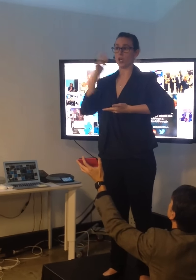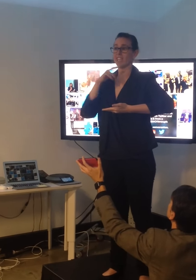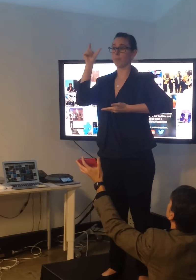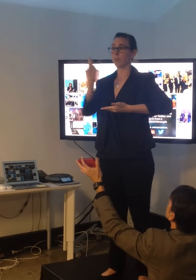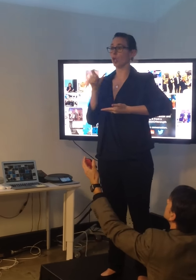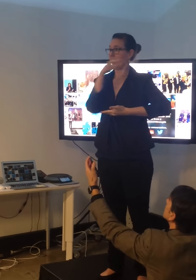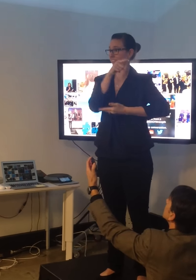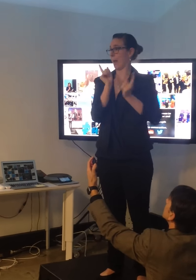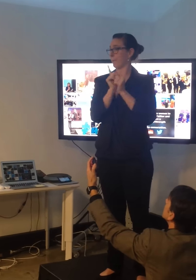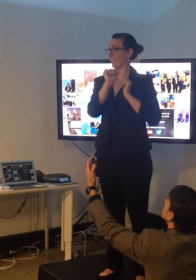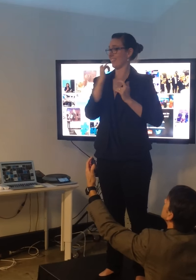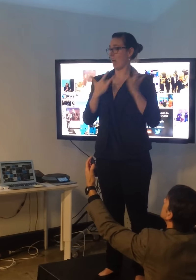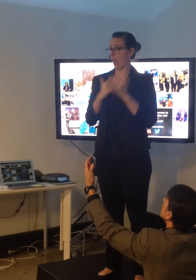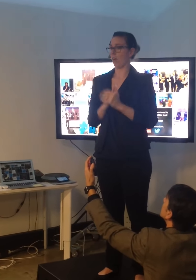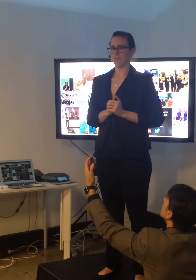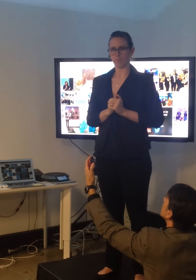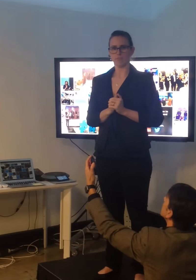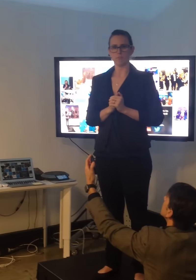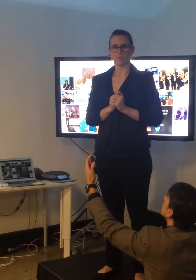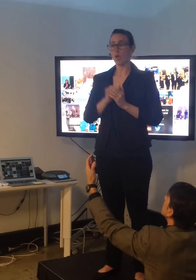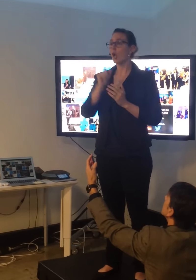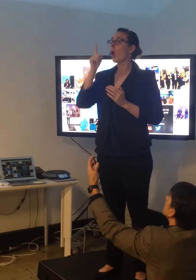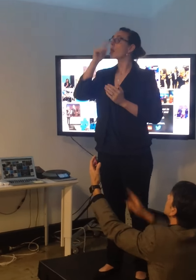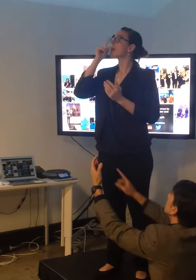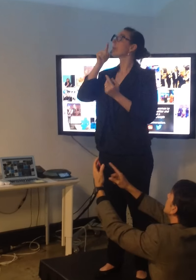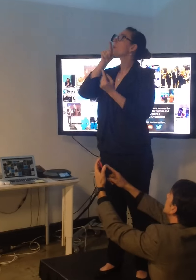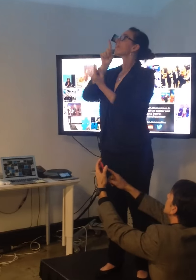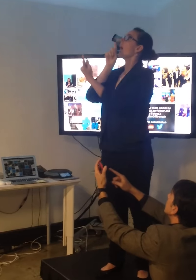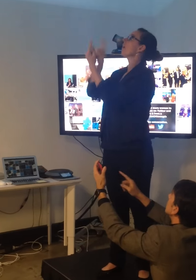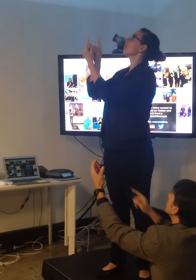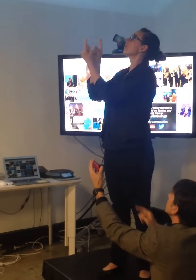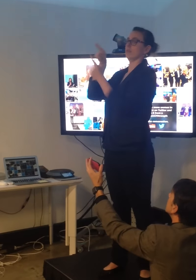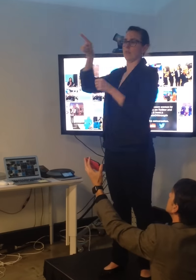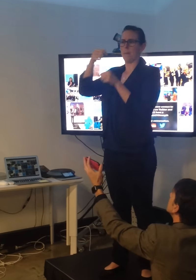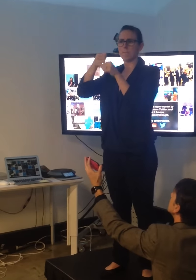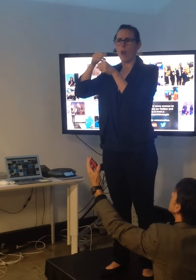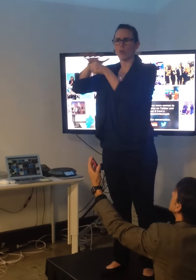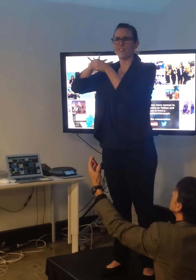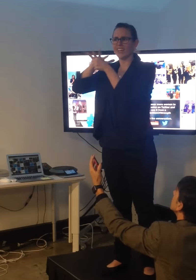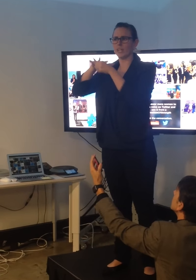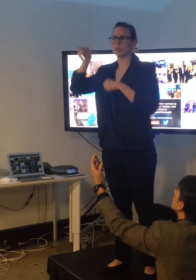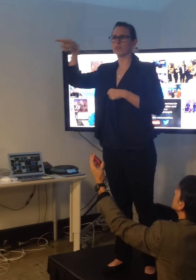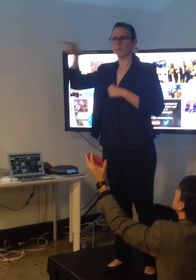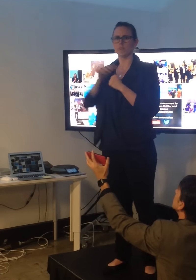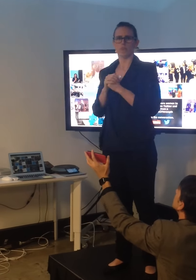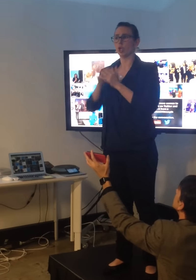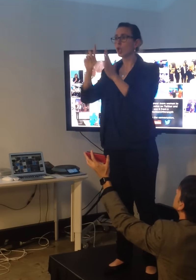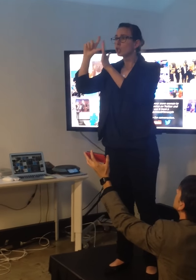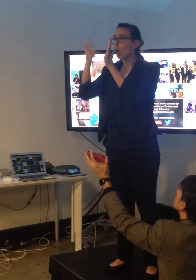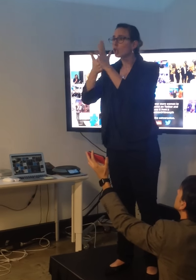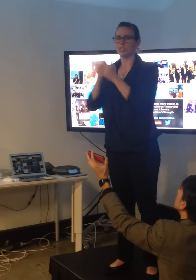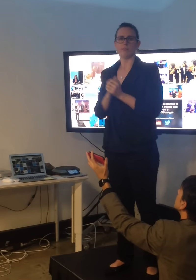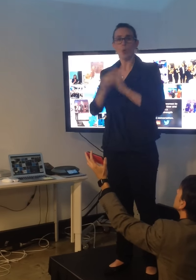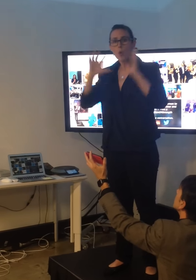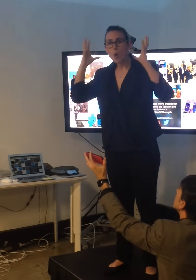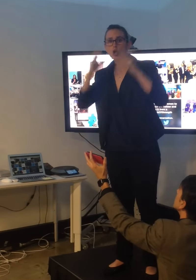they realise that the baby is deaf, and the first person they meet in their life is this deaf baby, the first time they've met a deaf person. They meet members of the medical field,